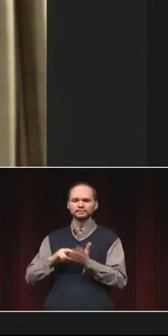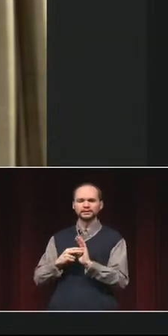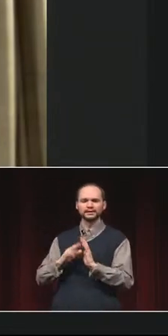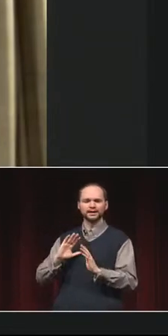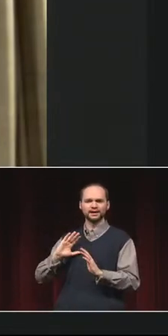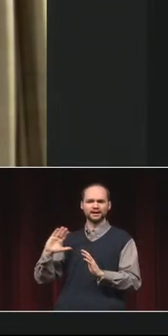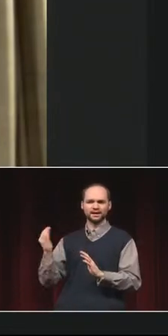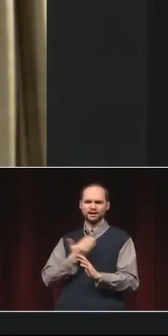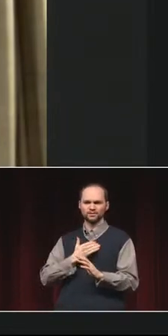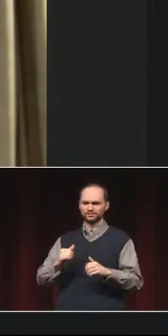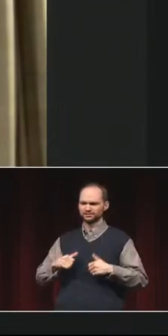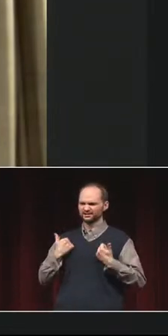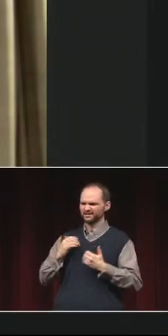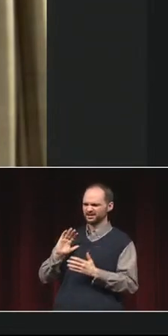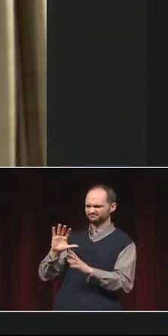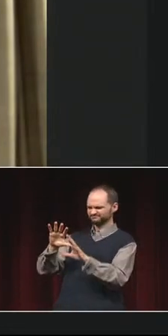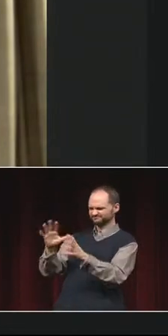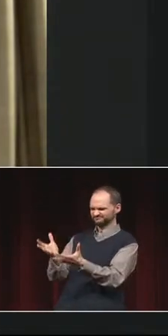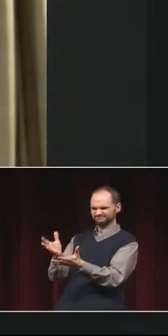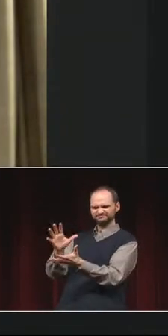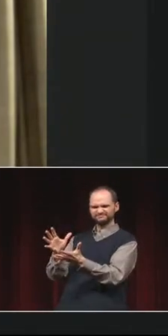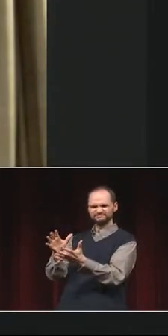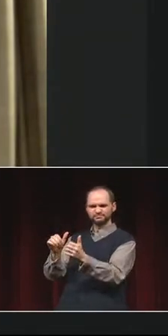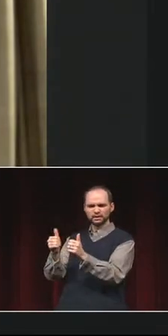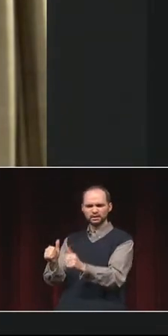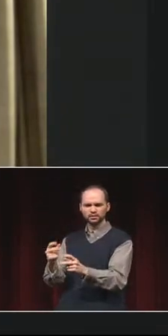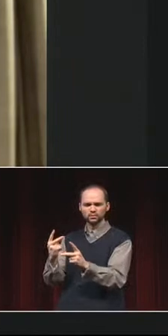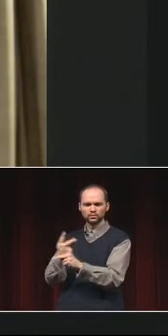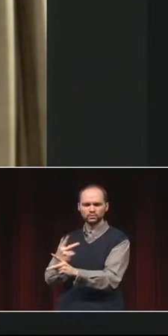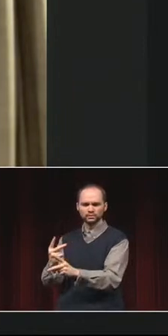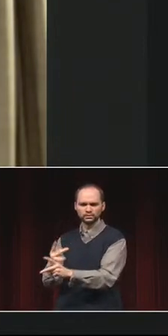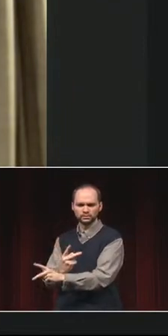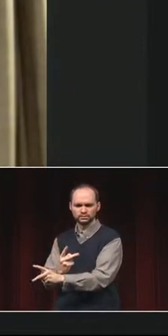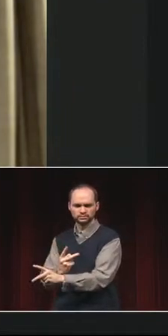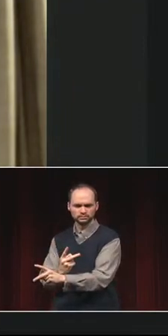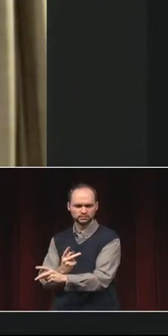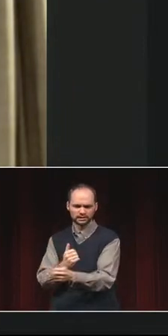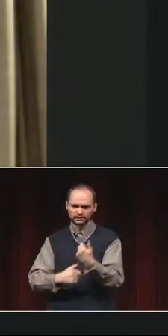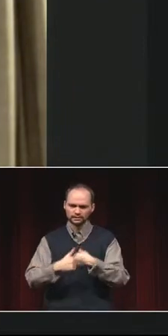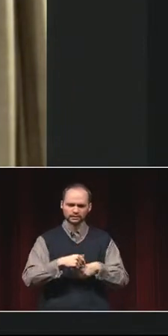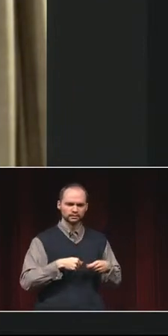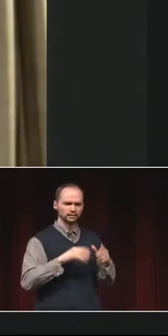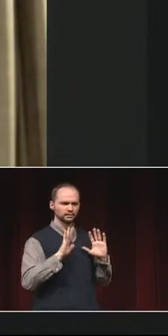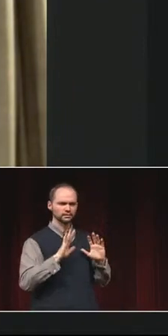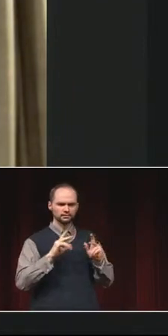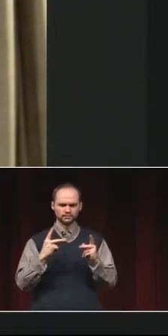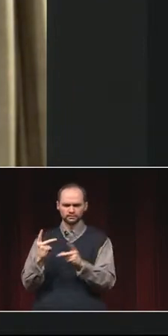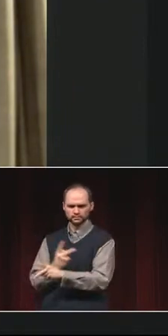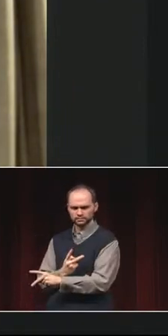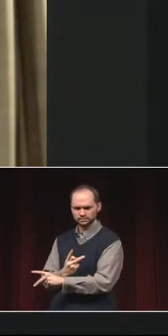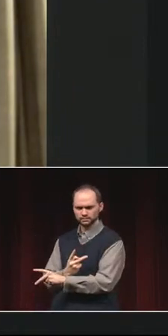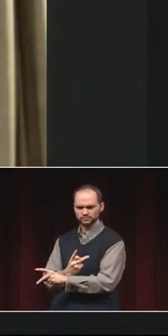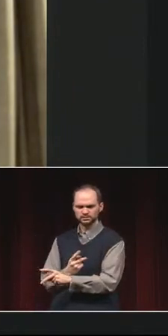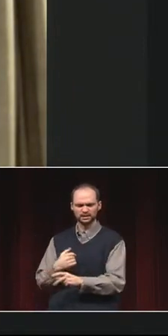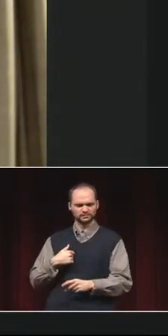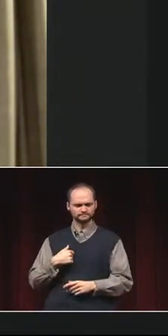worse. And I was bothered that we as people had taken so long to make this type of protest.